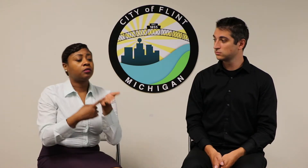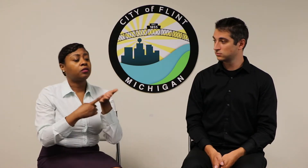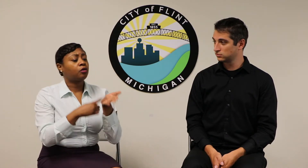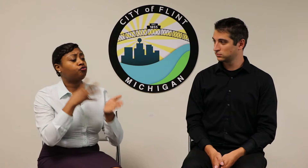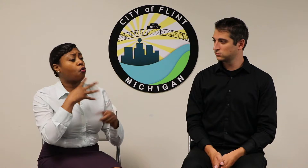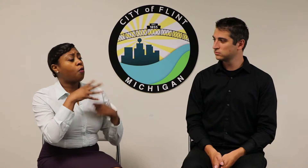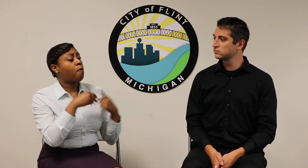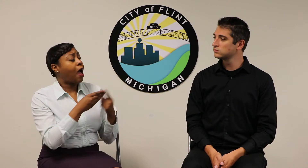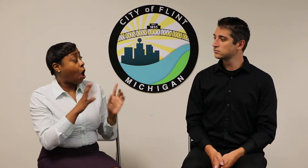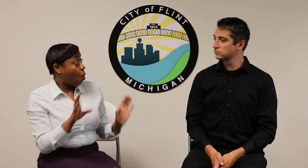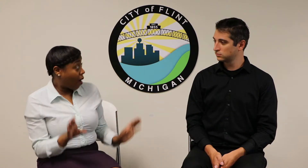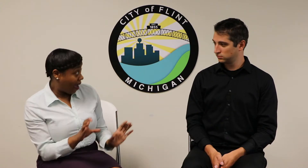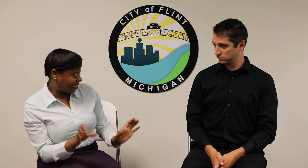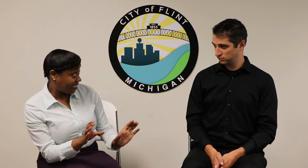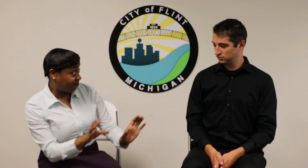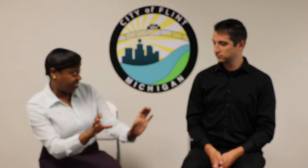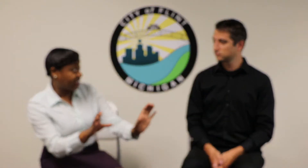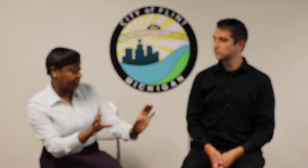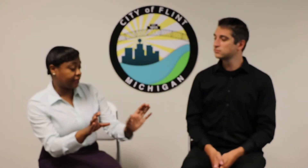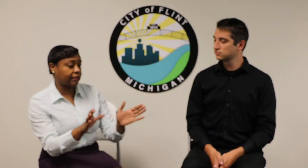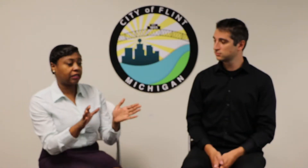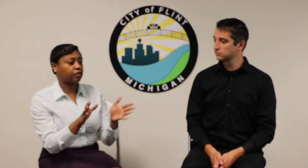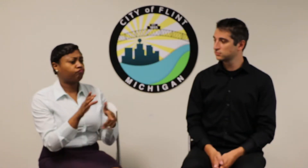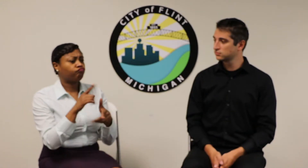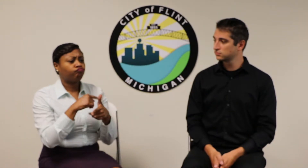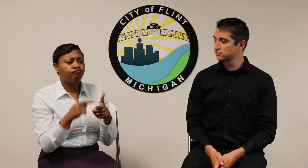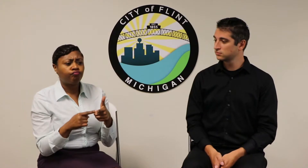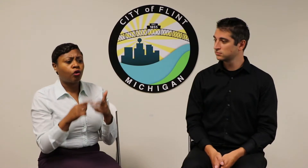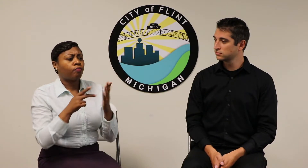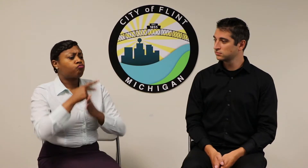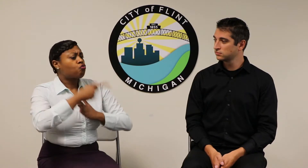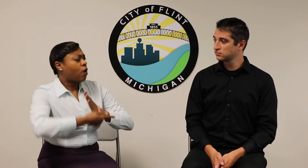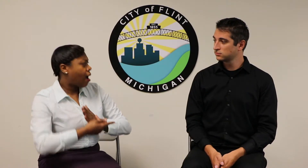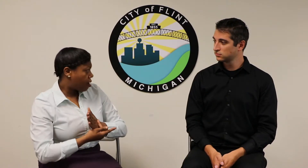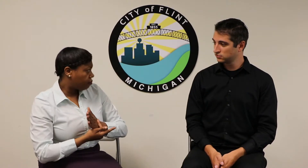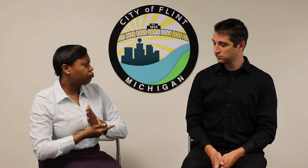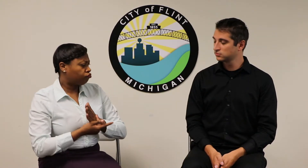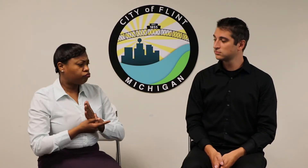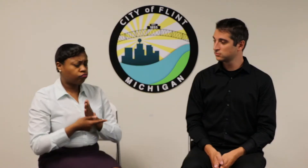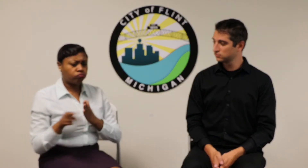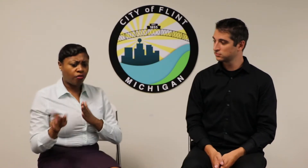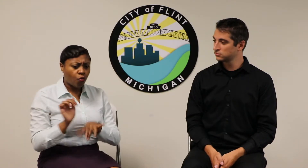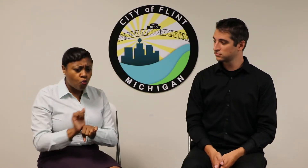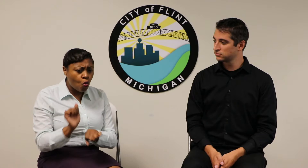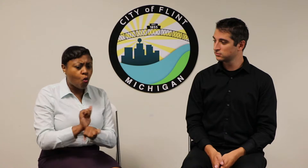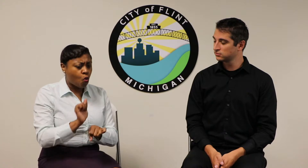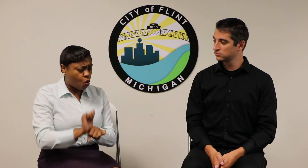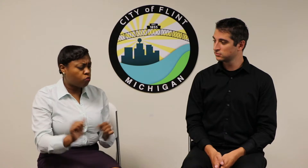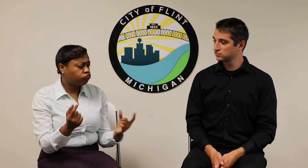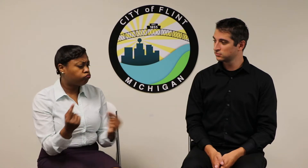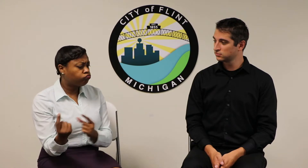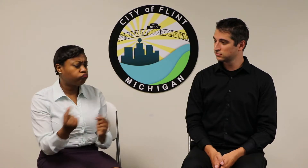Dr. Mona Hanna-Attisha talking about some of the activities in some of the programs and some of the work that's being done to address the water crisis.